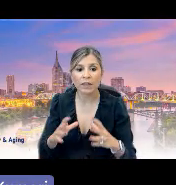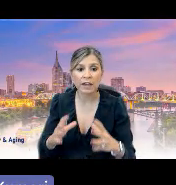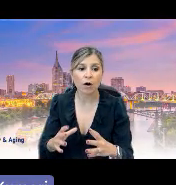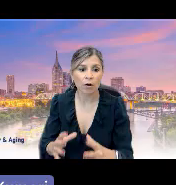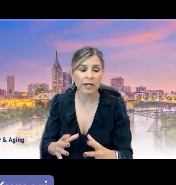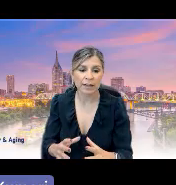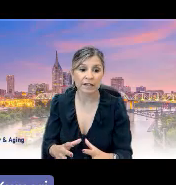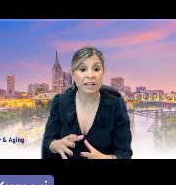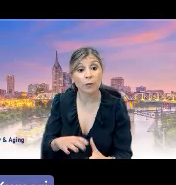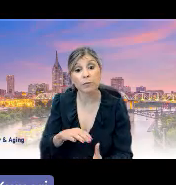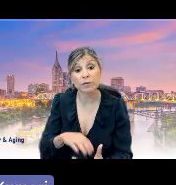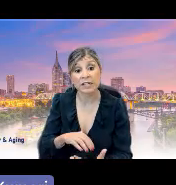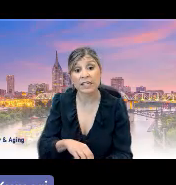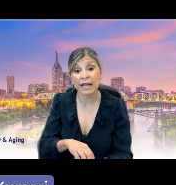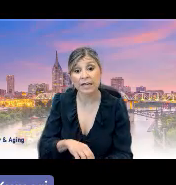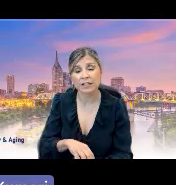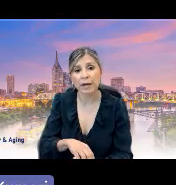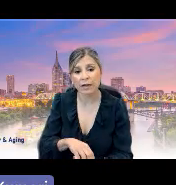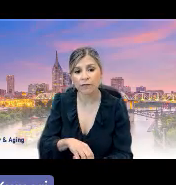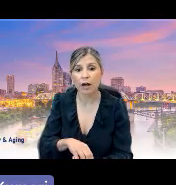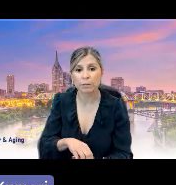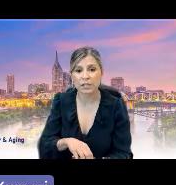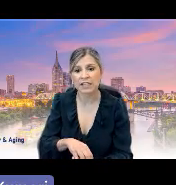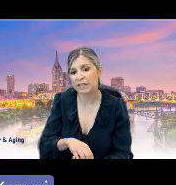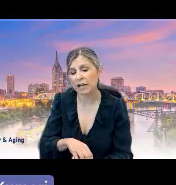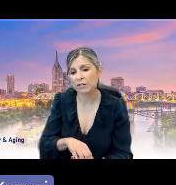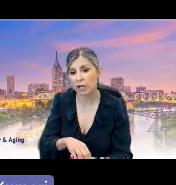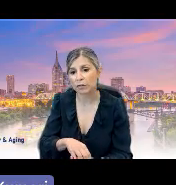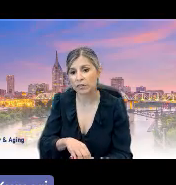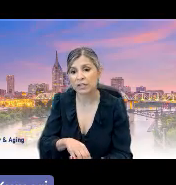What they are getting is help from DDA to pay for up to $10,